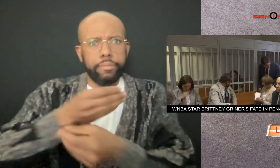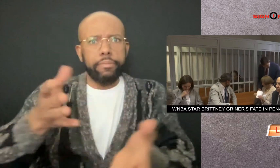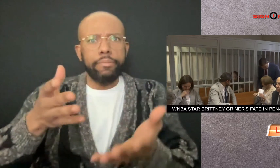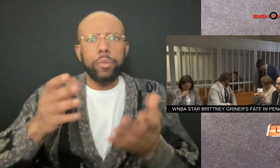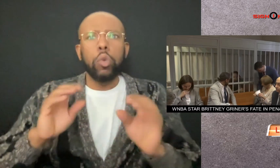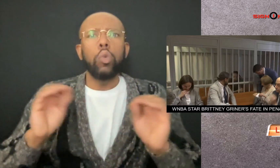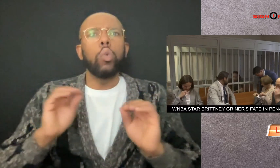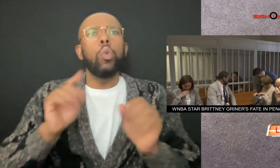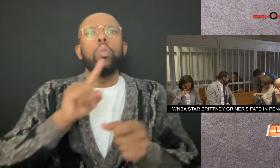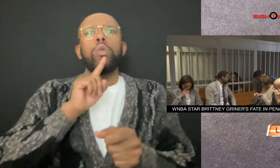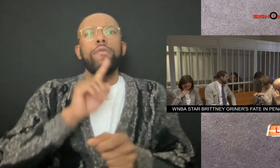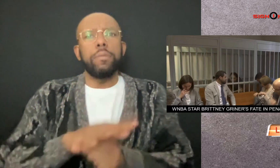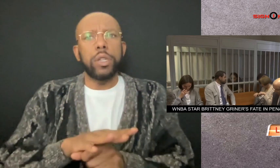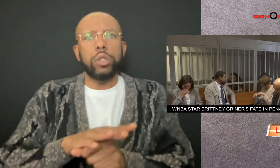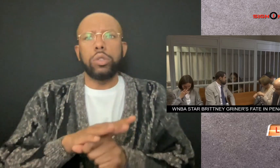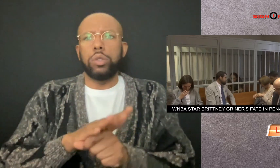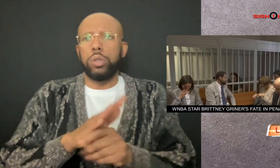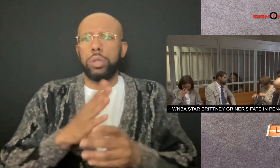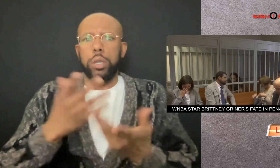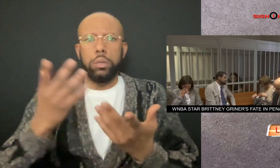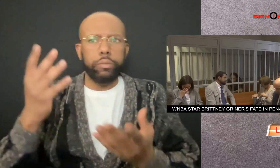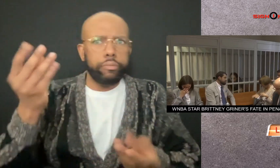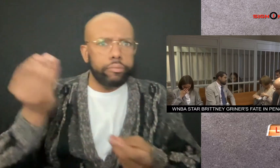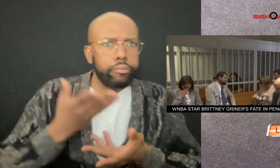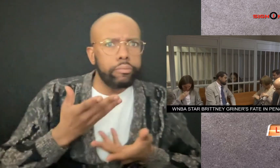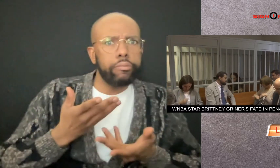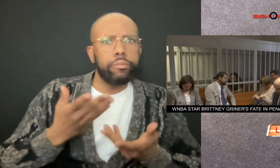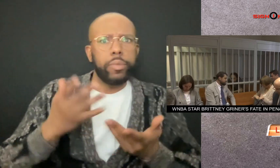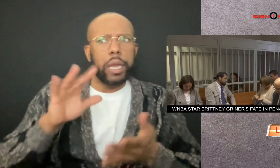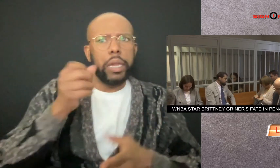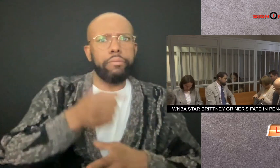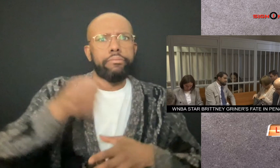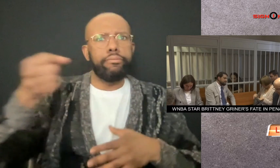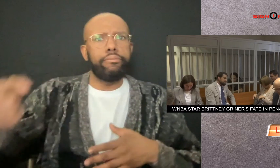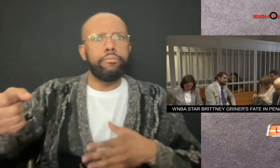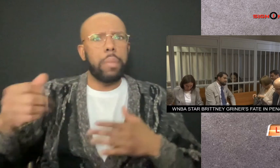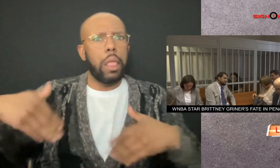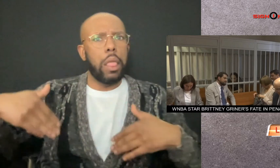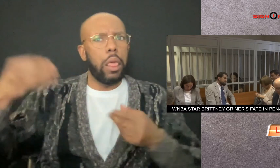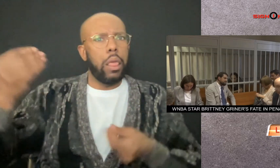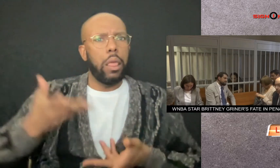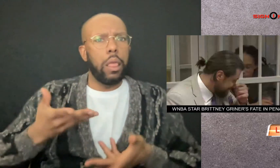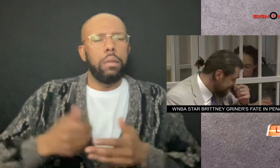say they have not received official confirmation Griner has been moved